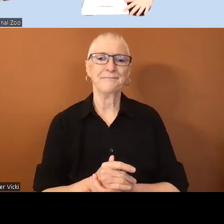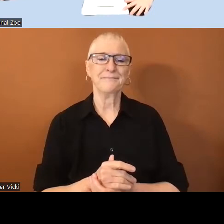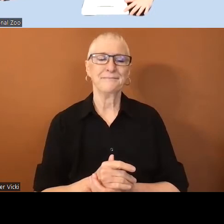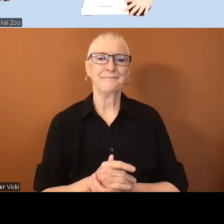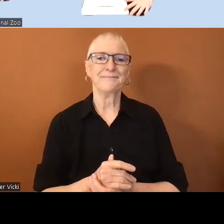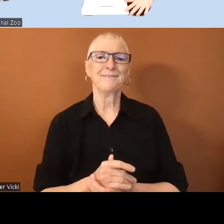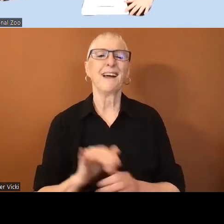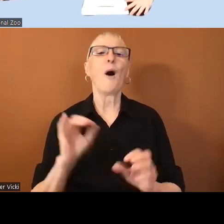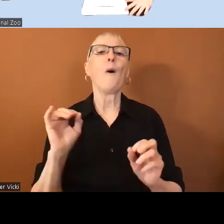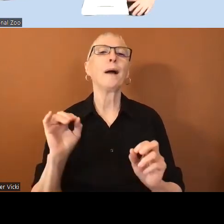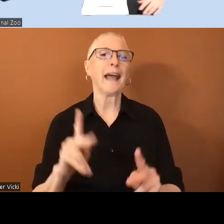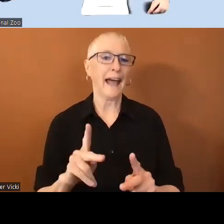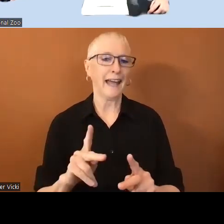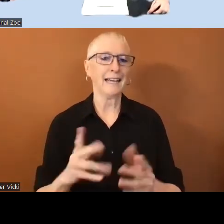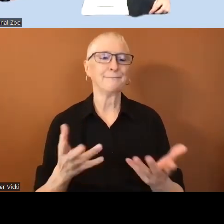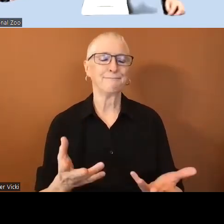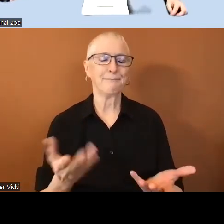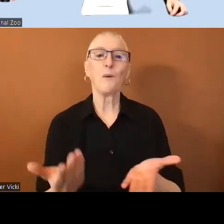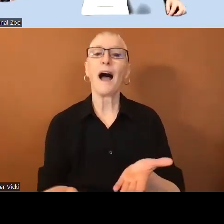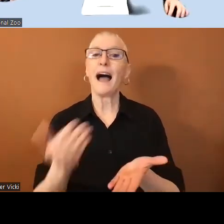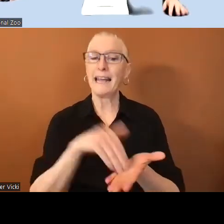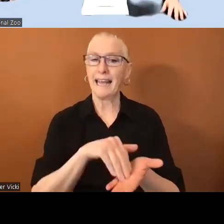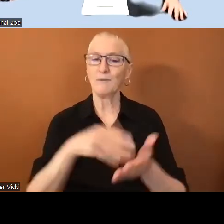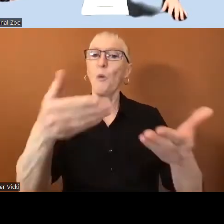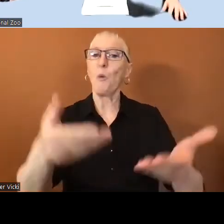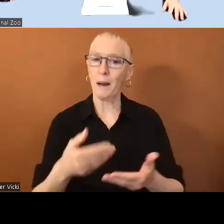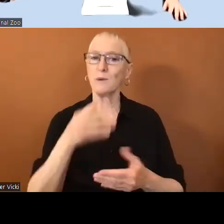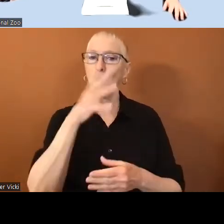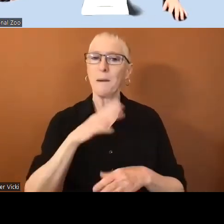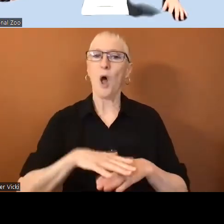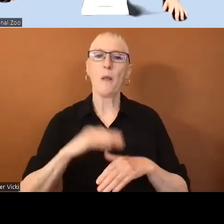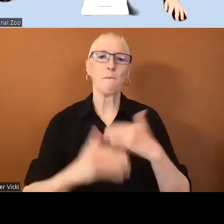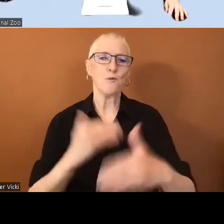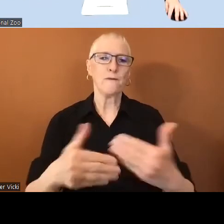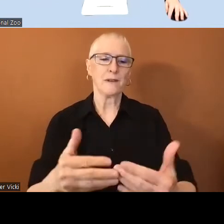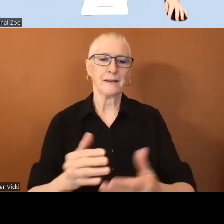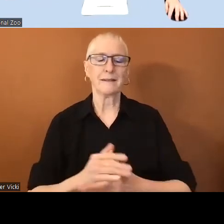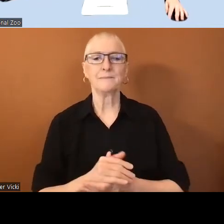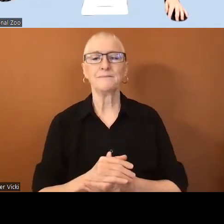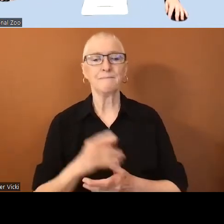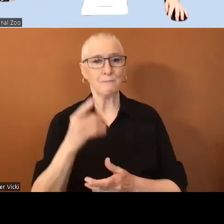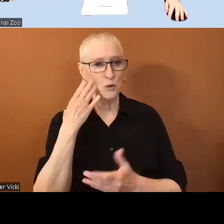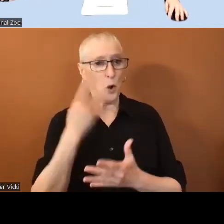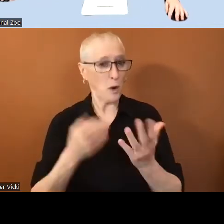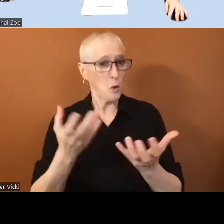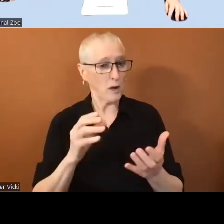Okay, so once again welcome to "Women on the Move!" Do you know what you want to be when you grow up?